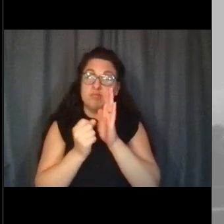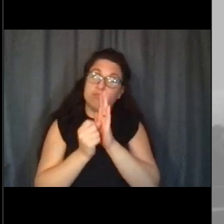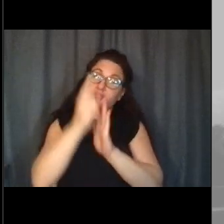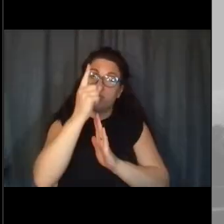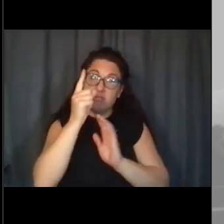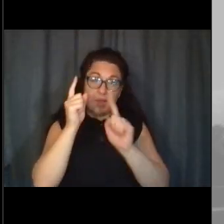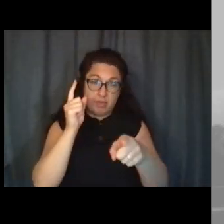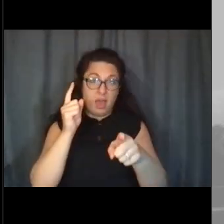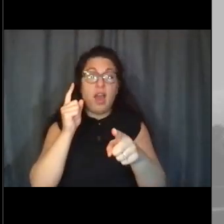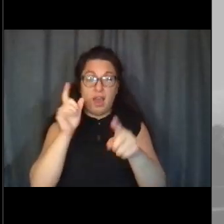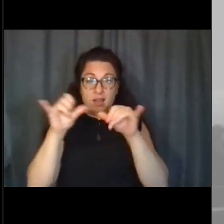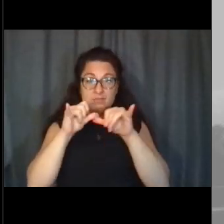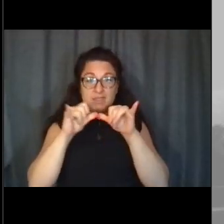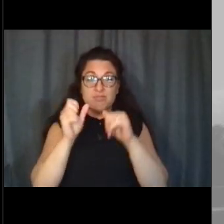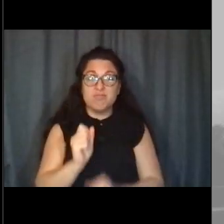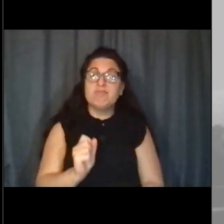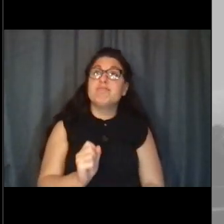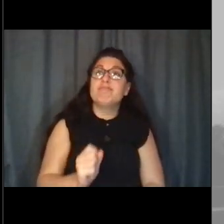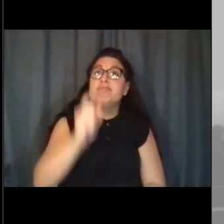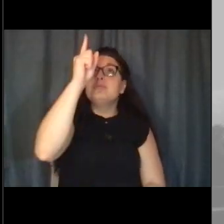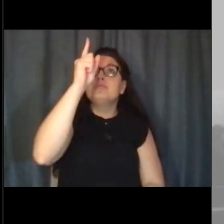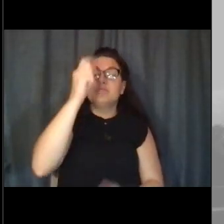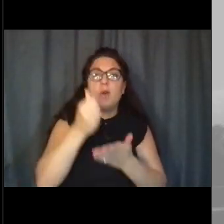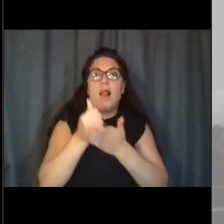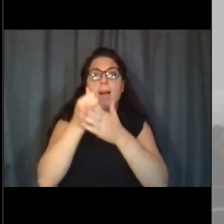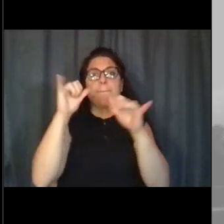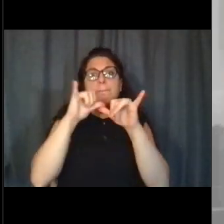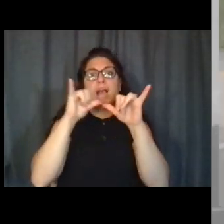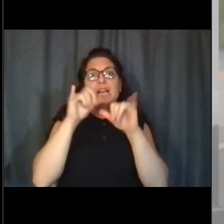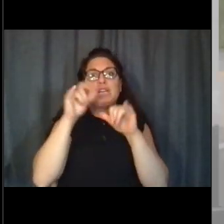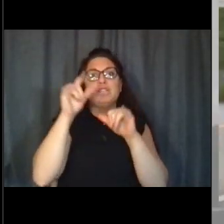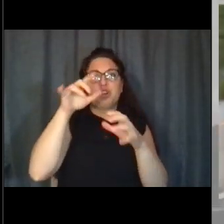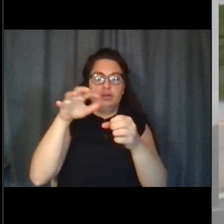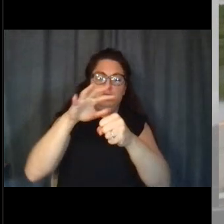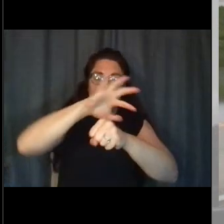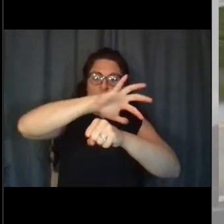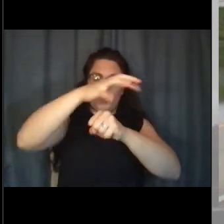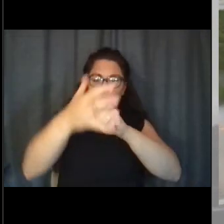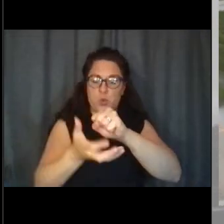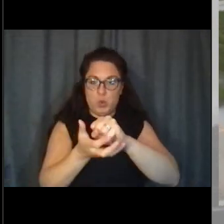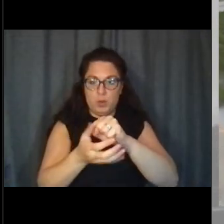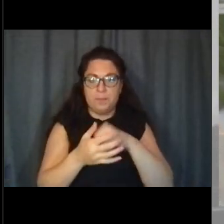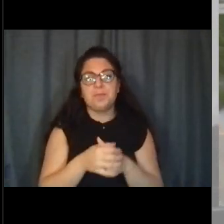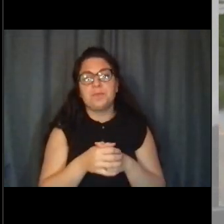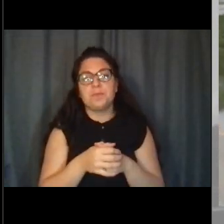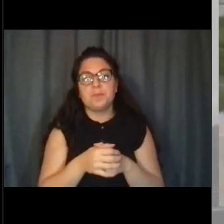Now, this gives us the ability to target specific locations, but you can imagine launching a weather balloon